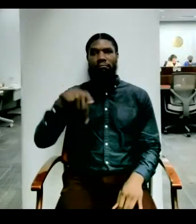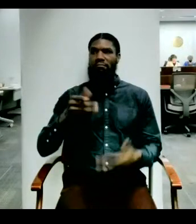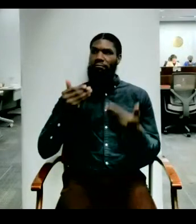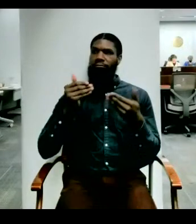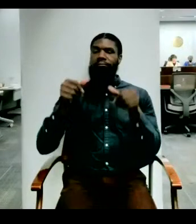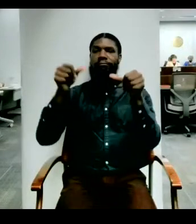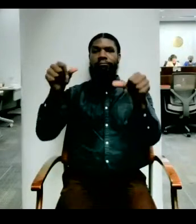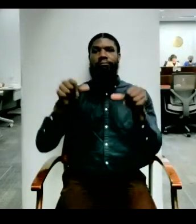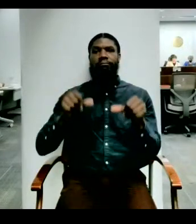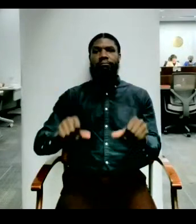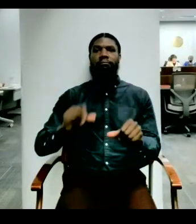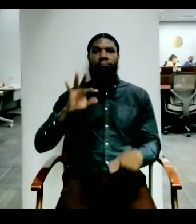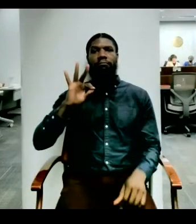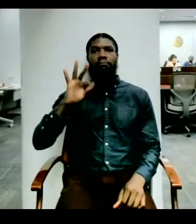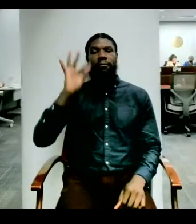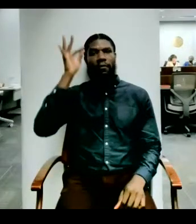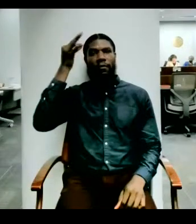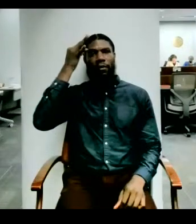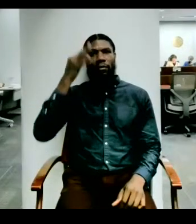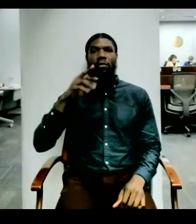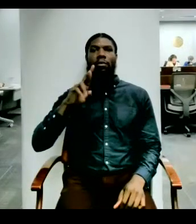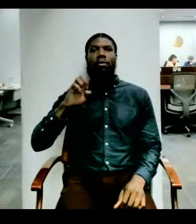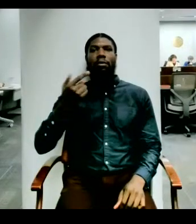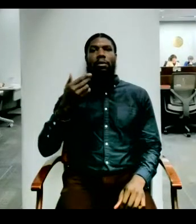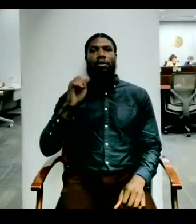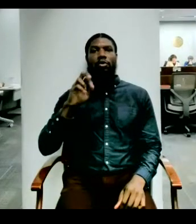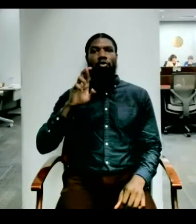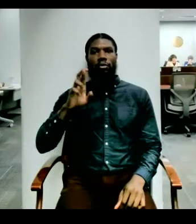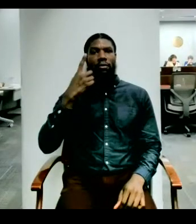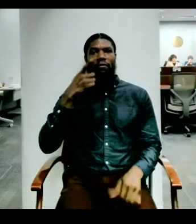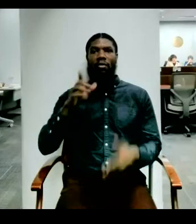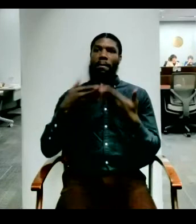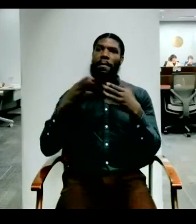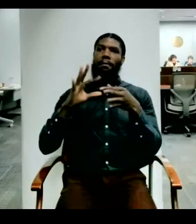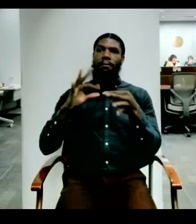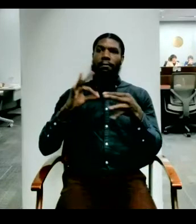the Federal Register for public comment so that all interested parties will have an opportunity